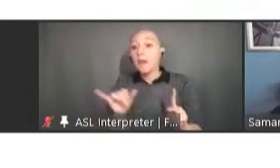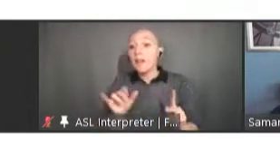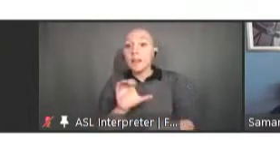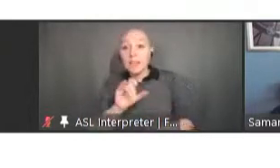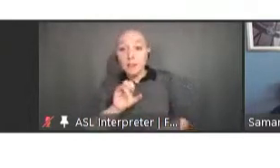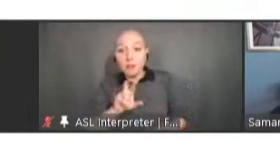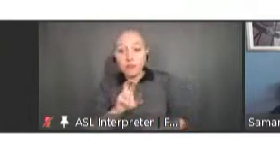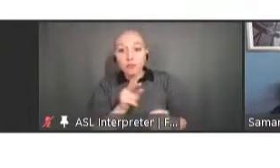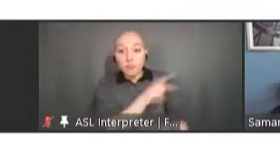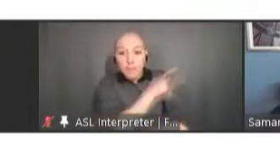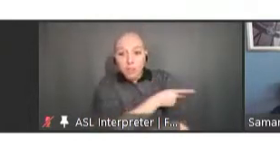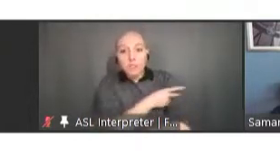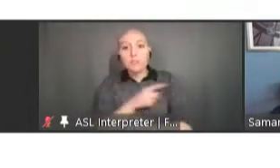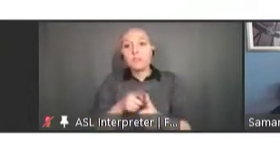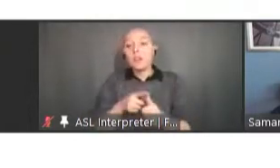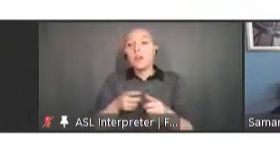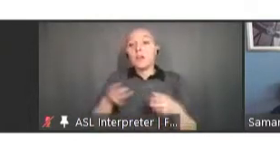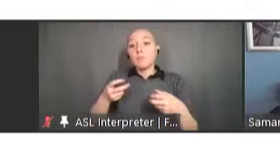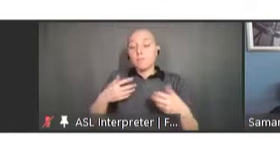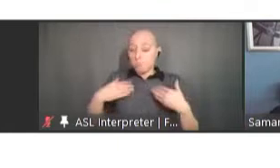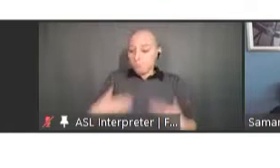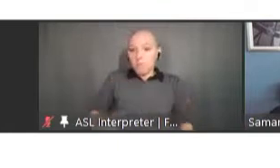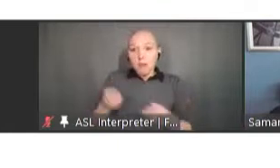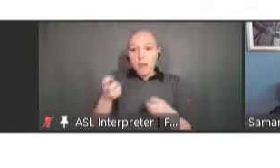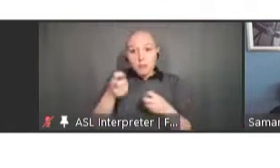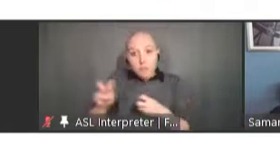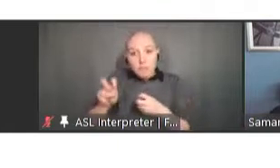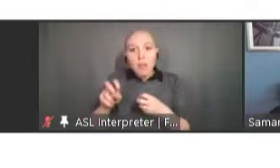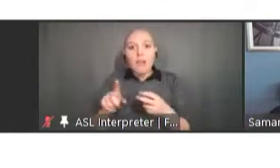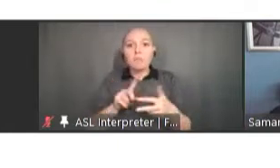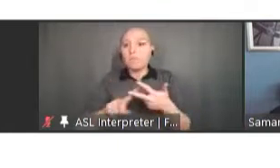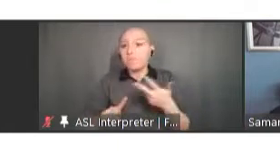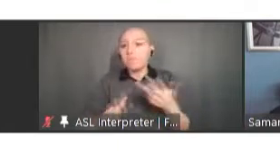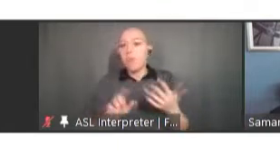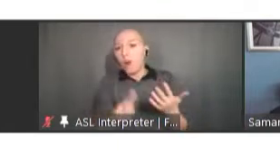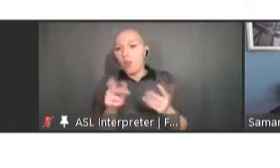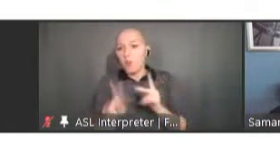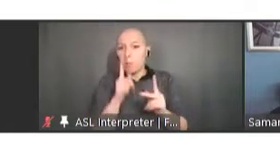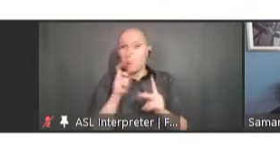disease. Now as a network, SeroNet can leverage multiple studies to answer questions that